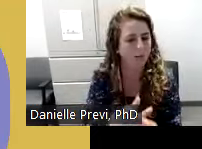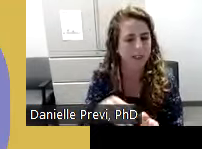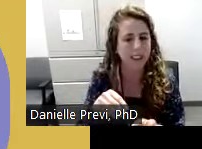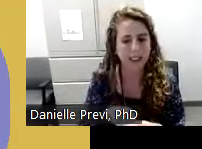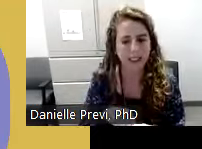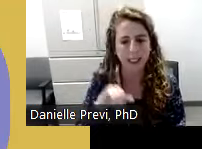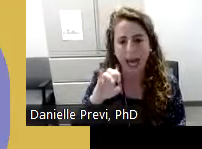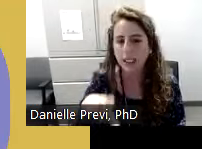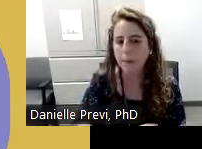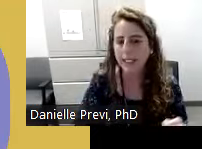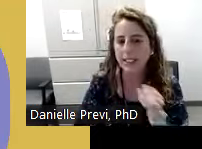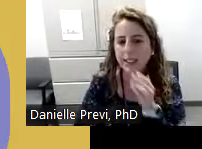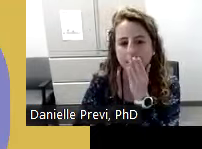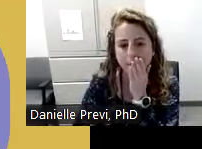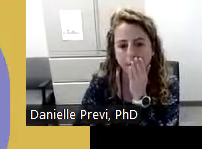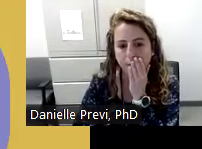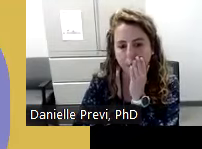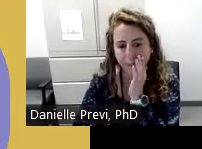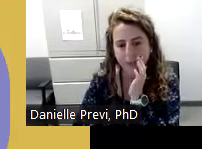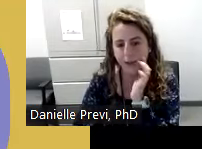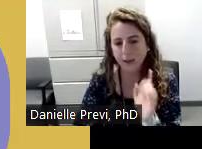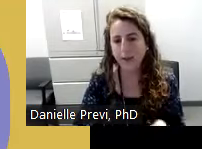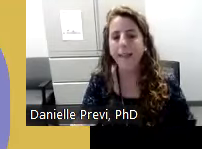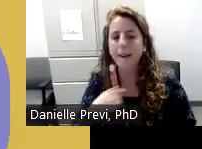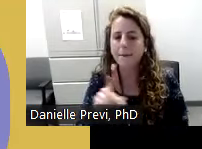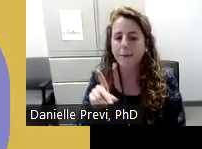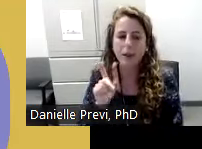but you will see that term come up often particularly within an IEP.